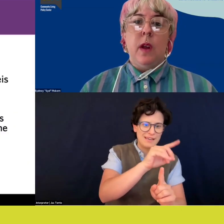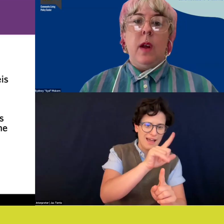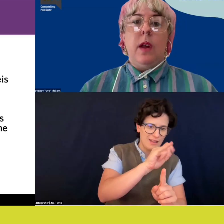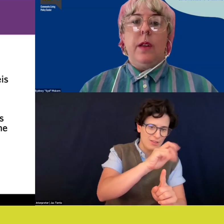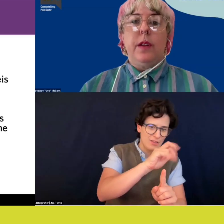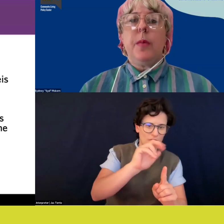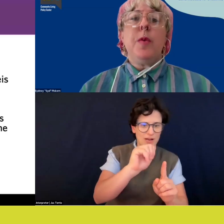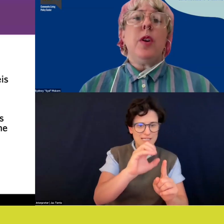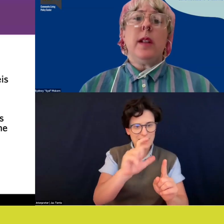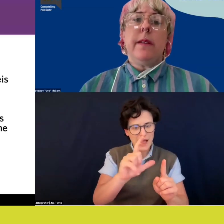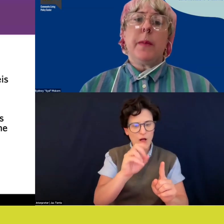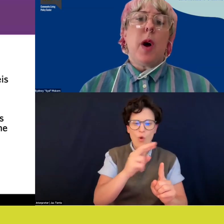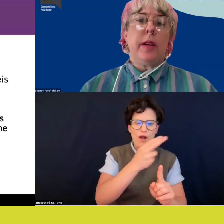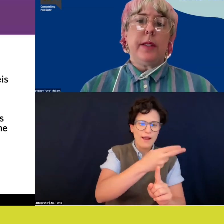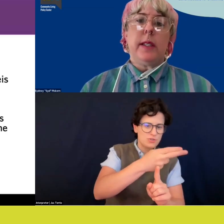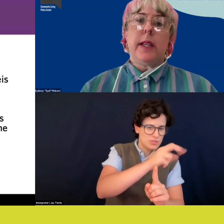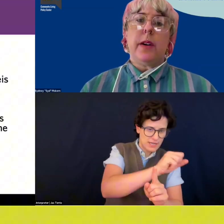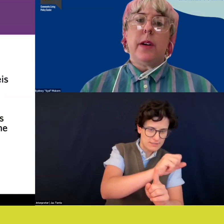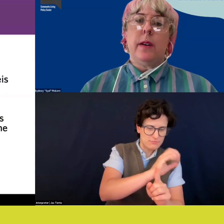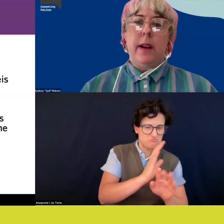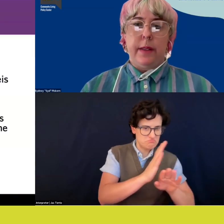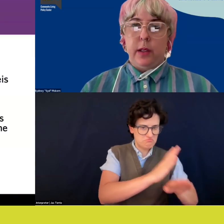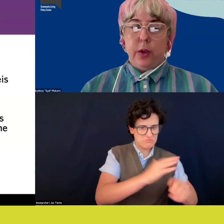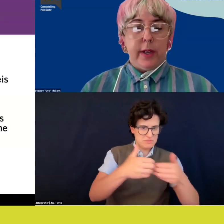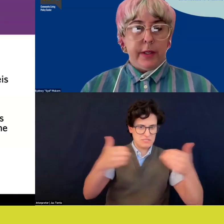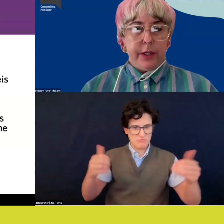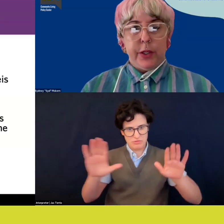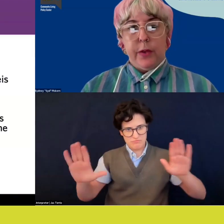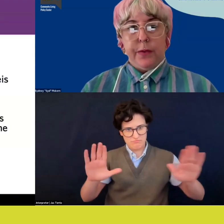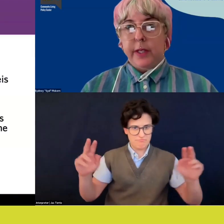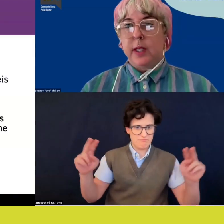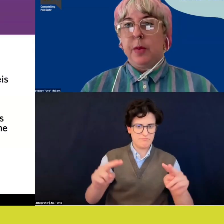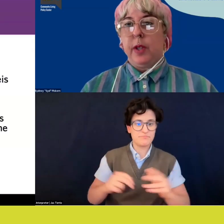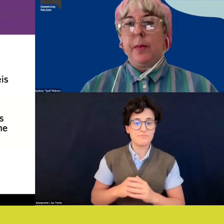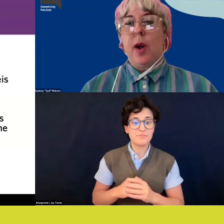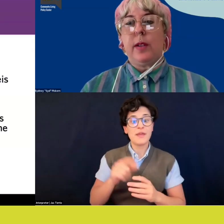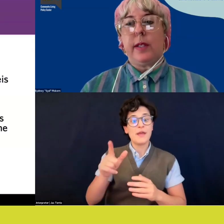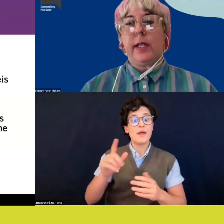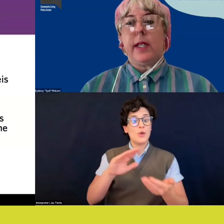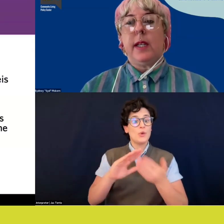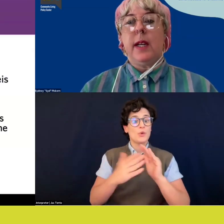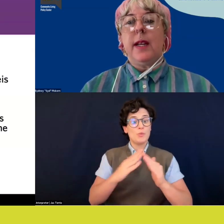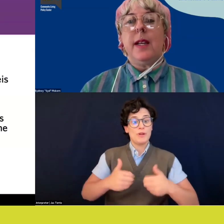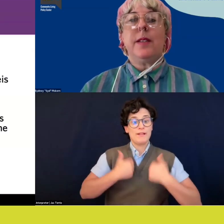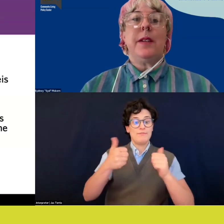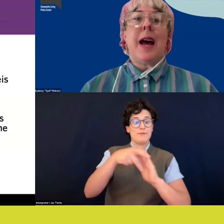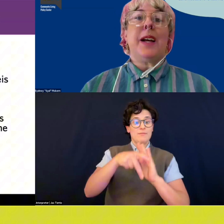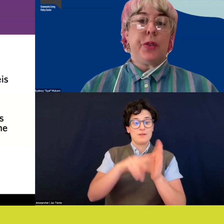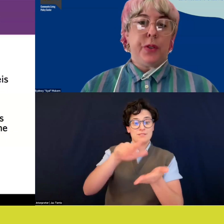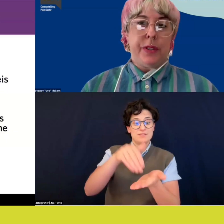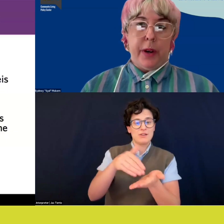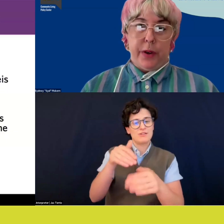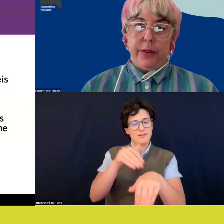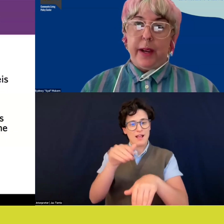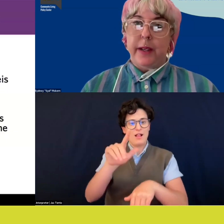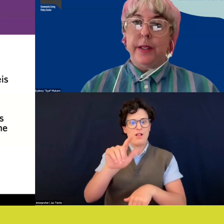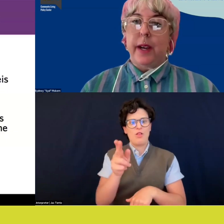The Community Living Policy Center at the Lurie Institute for Disability Policy is a national center that